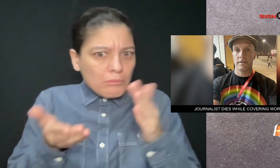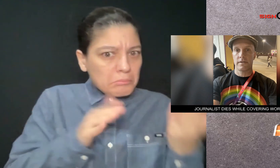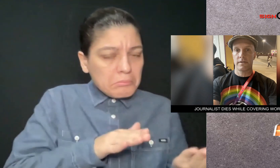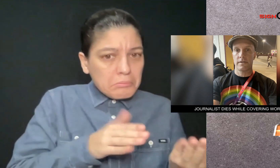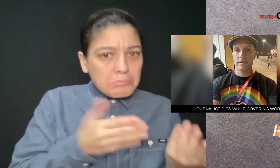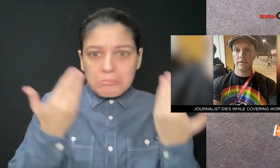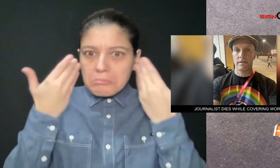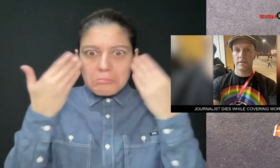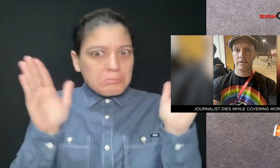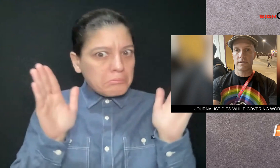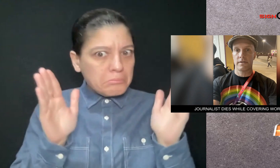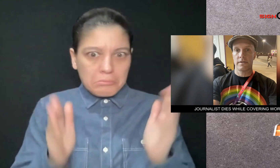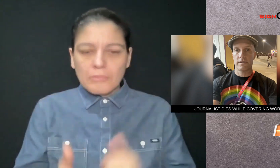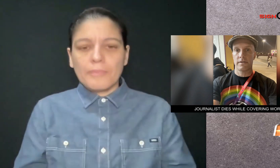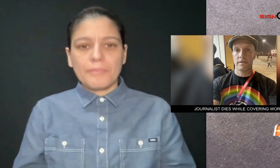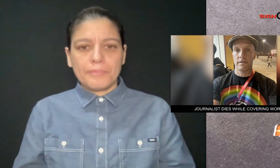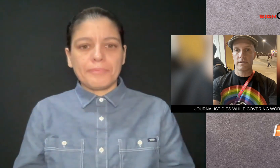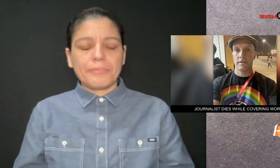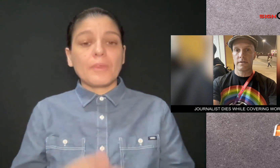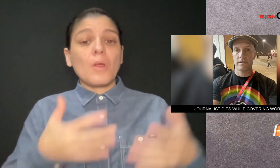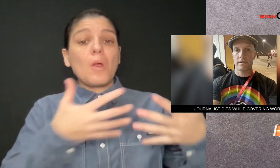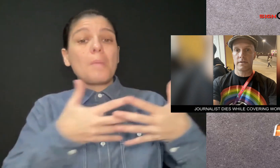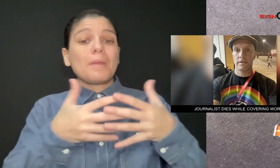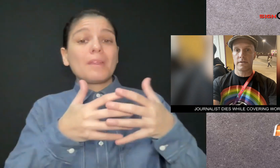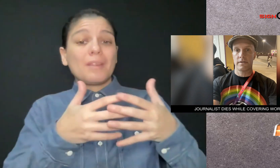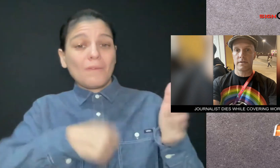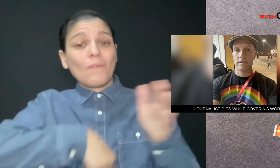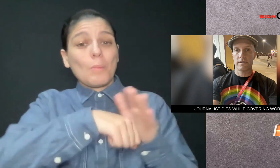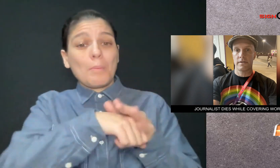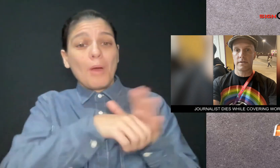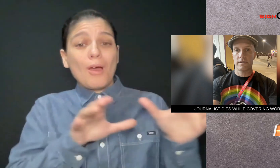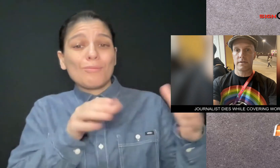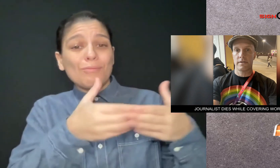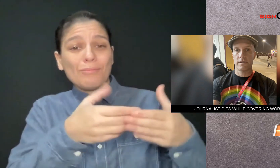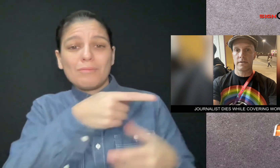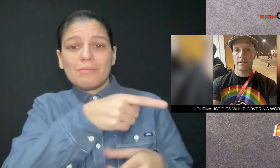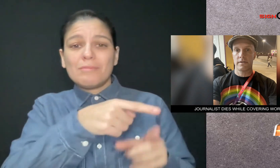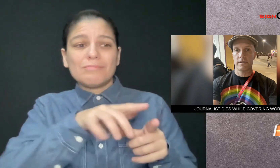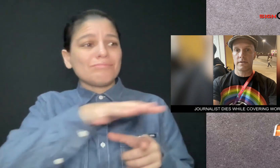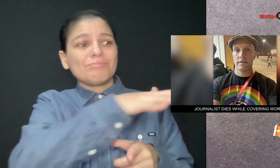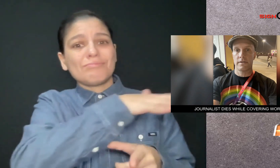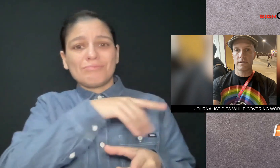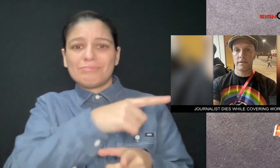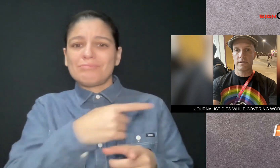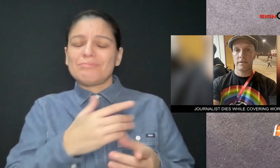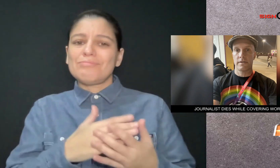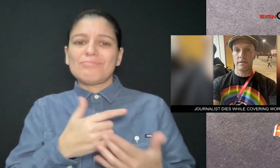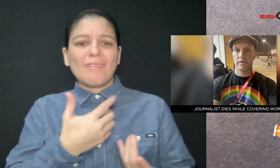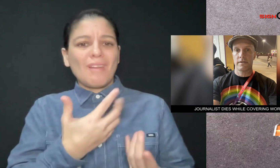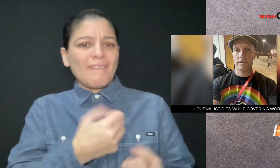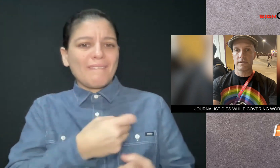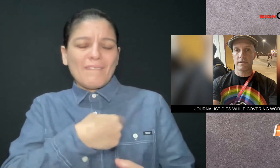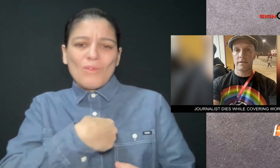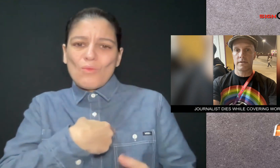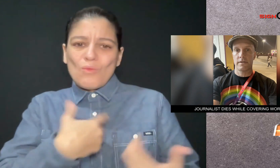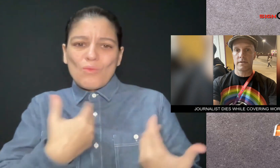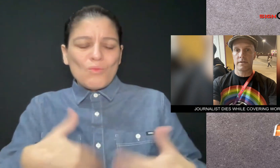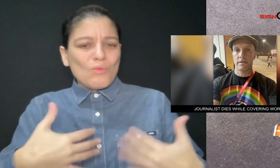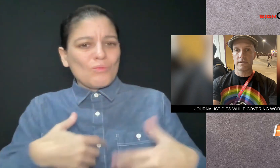no one has announced a possible cause of death US soccer says it is heartbroken to learn